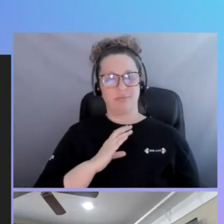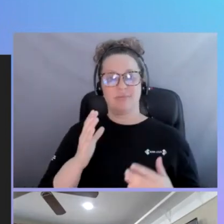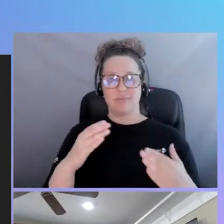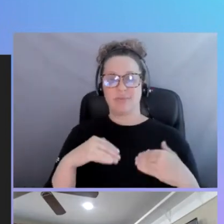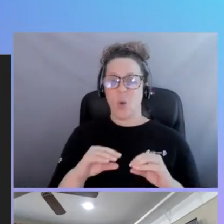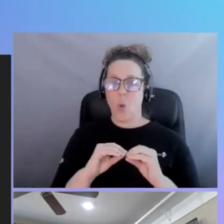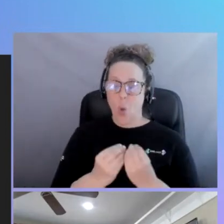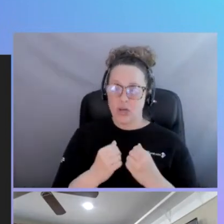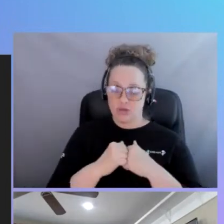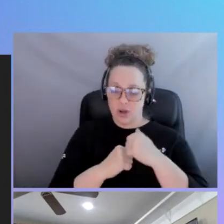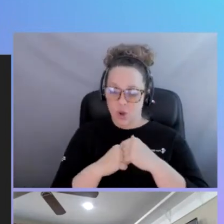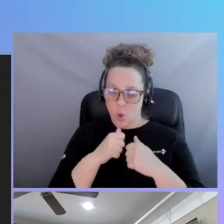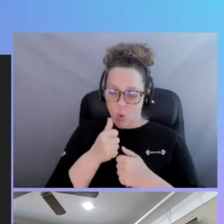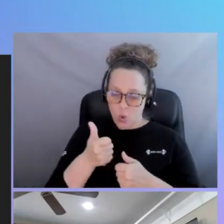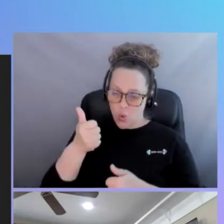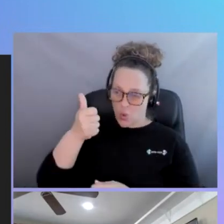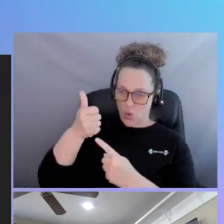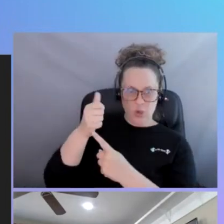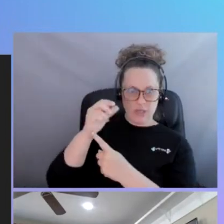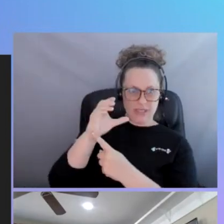to know who's your CEO, that whole C-suite you should be able